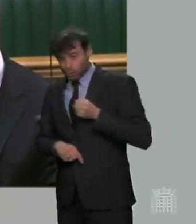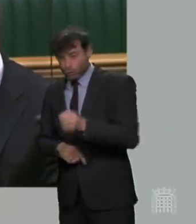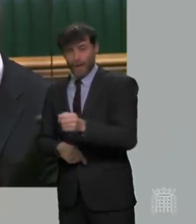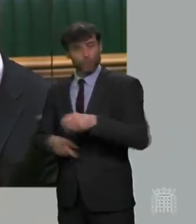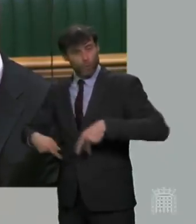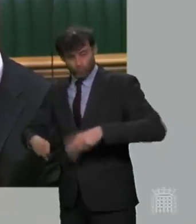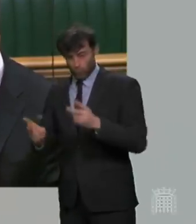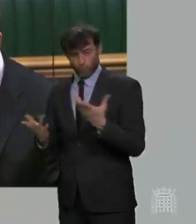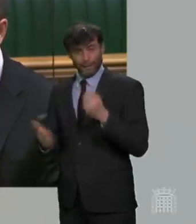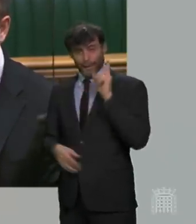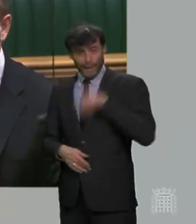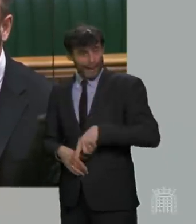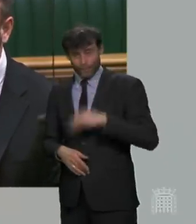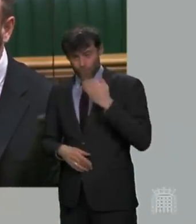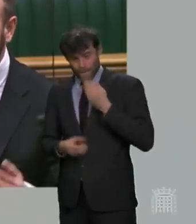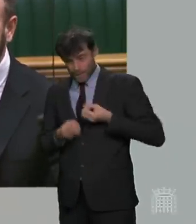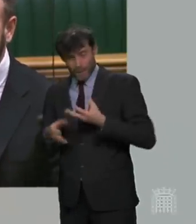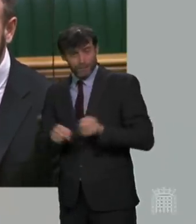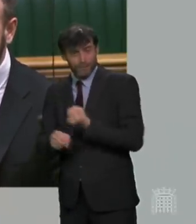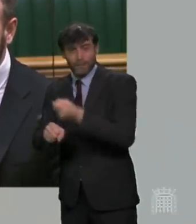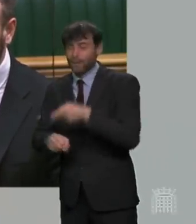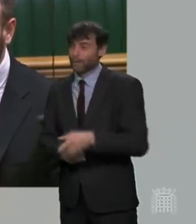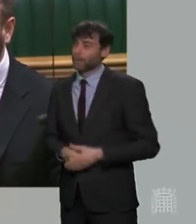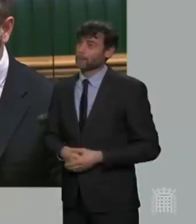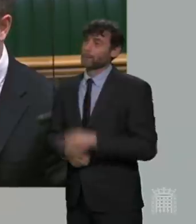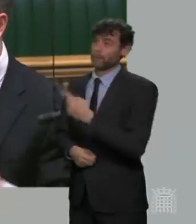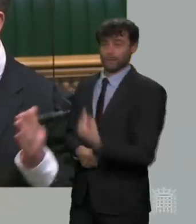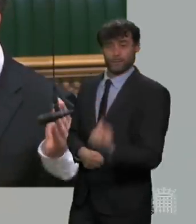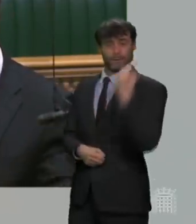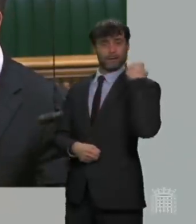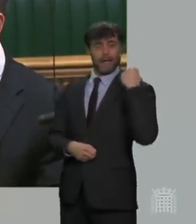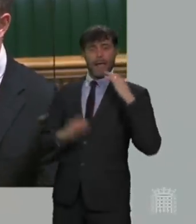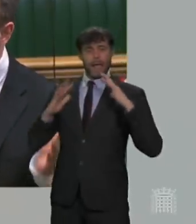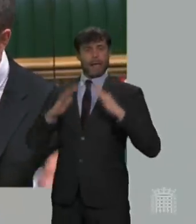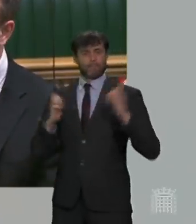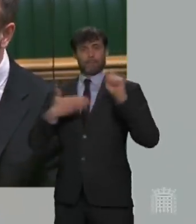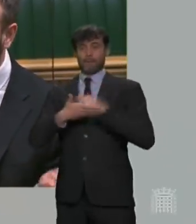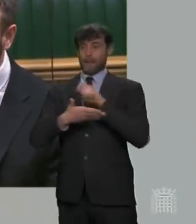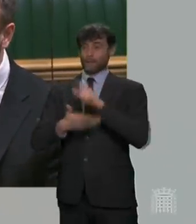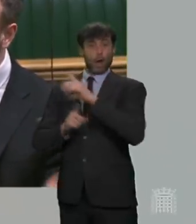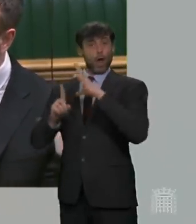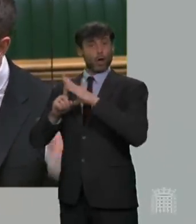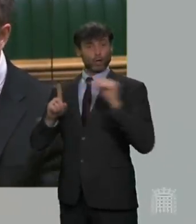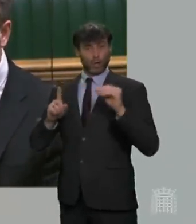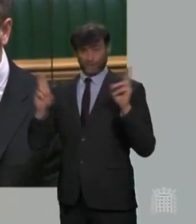2,399 votes at the last Assembly election. What mandate does he think he has to override the